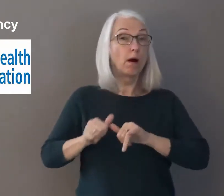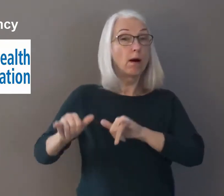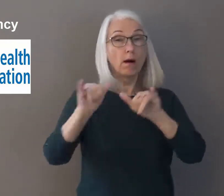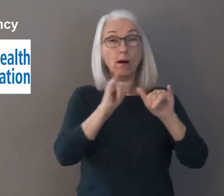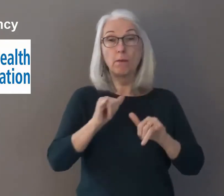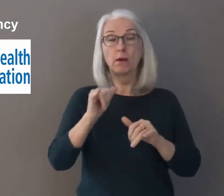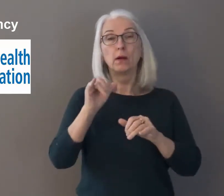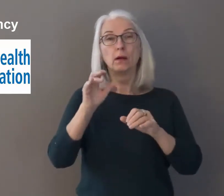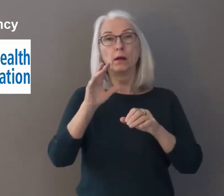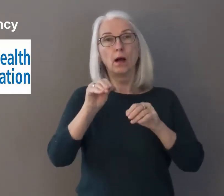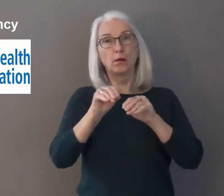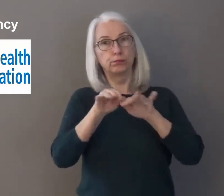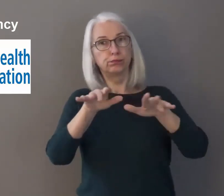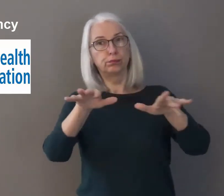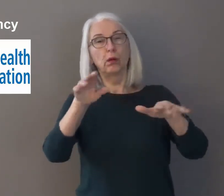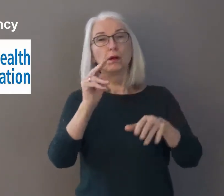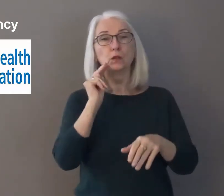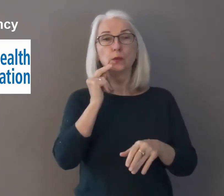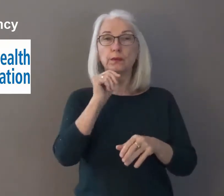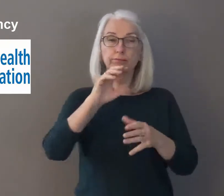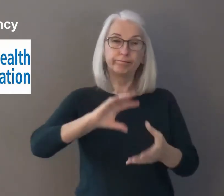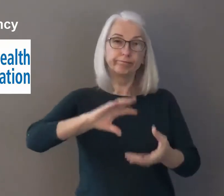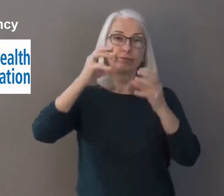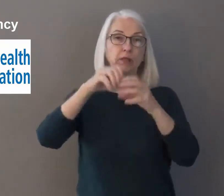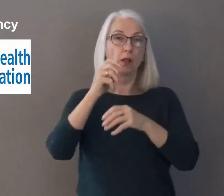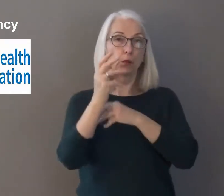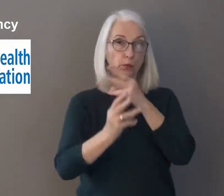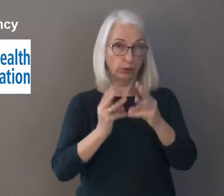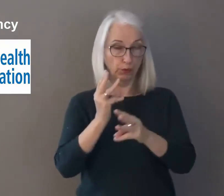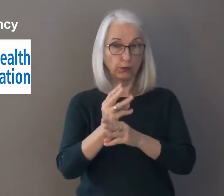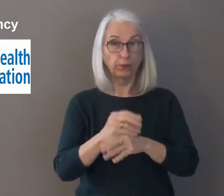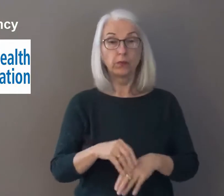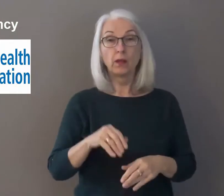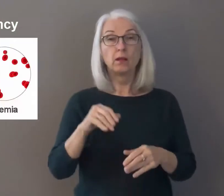common and widespread nutritional disorder in the world.